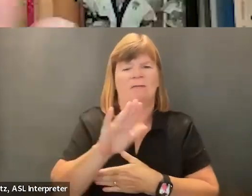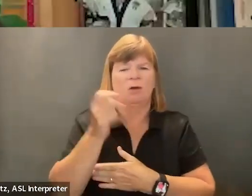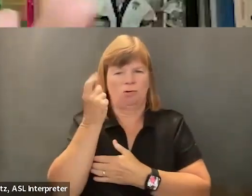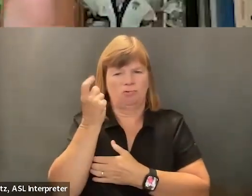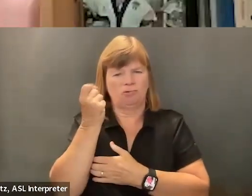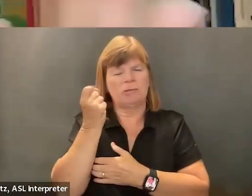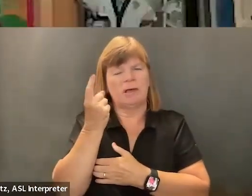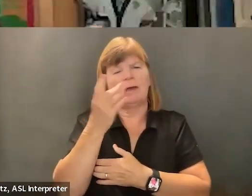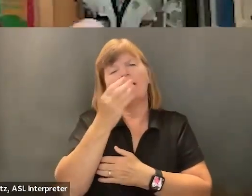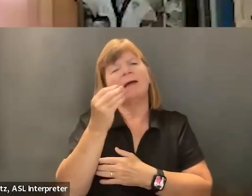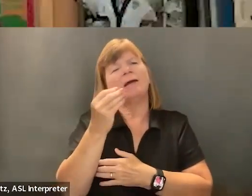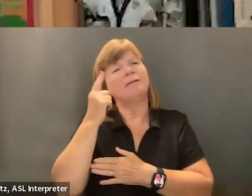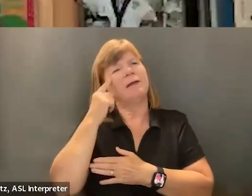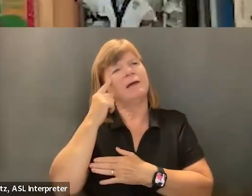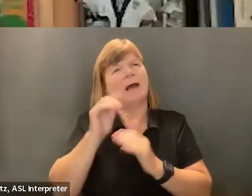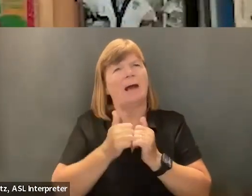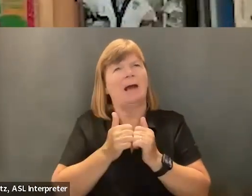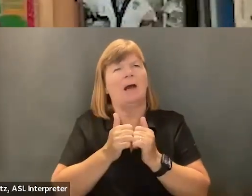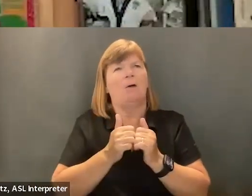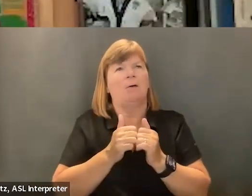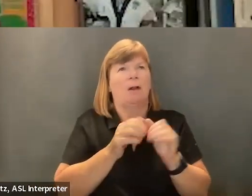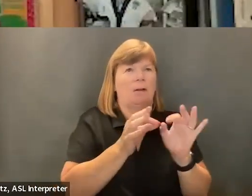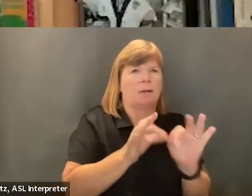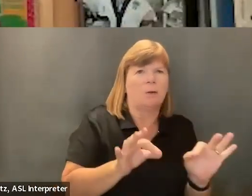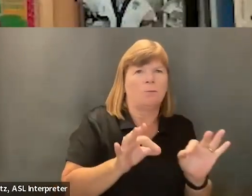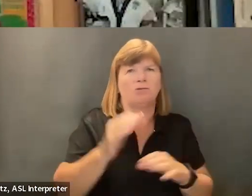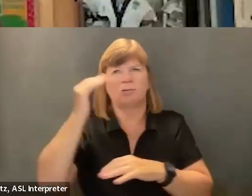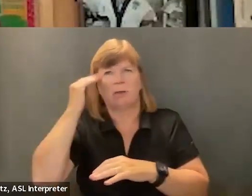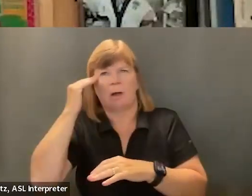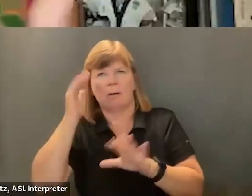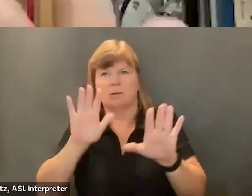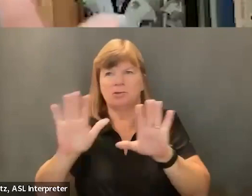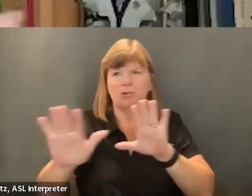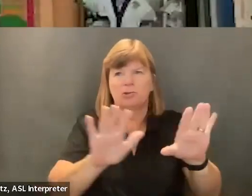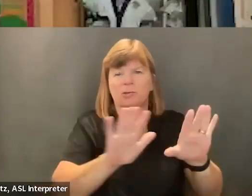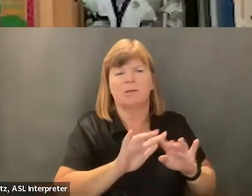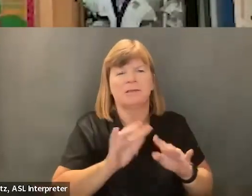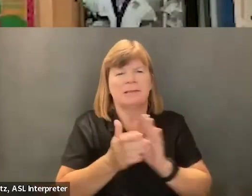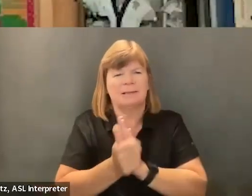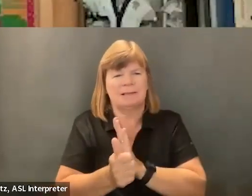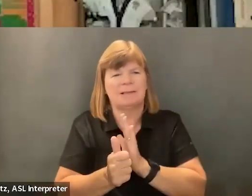about how bold language and knowledge and all of these skills build from the very beginning